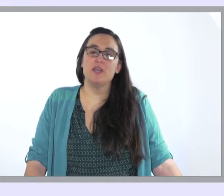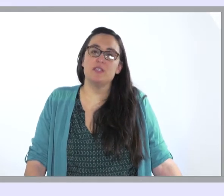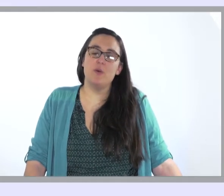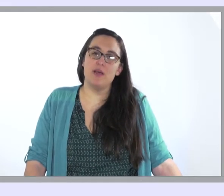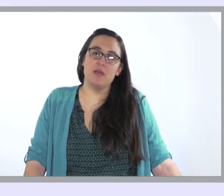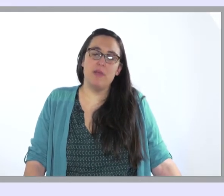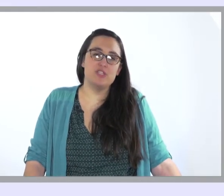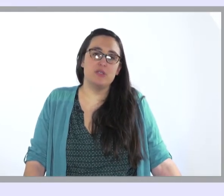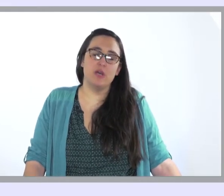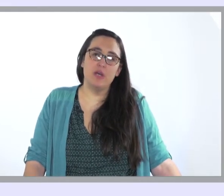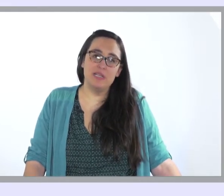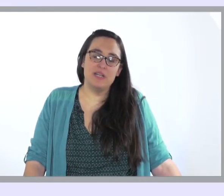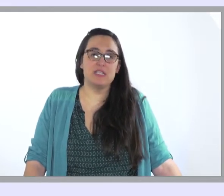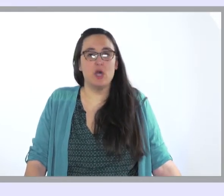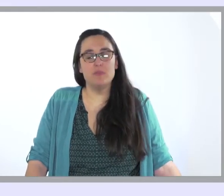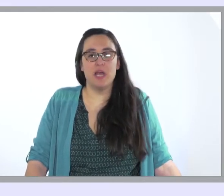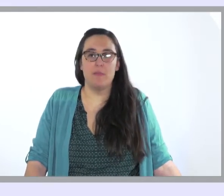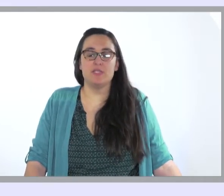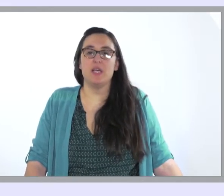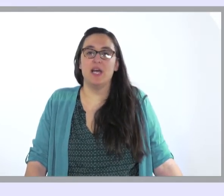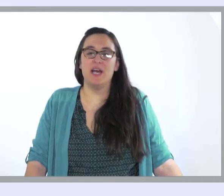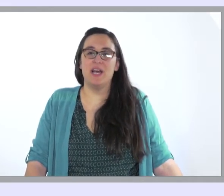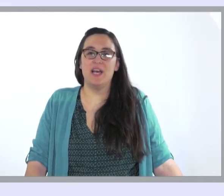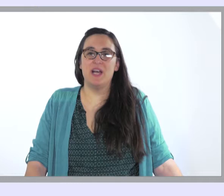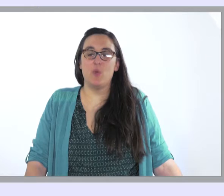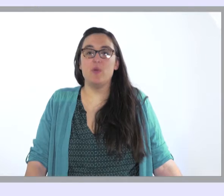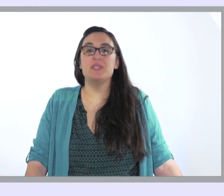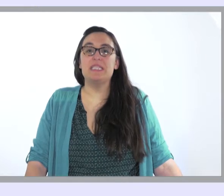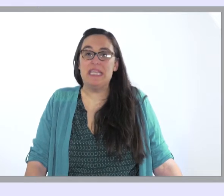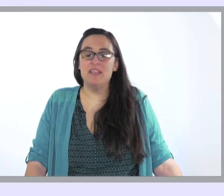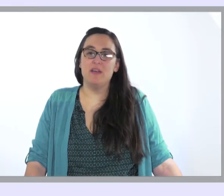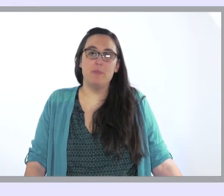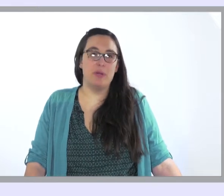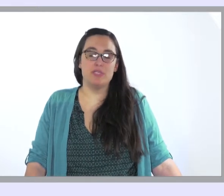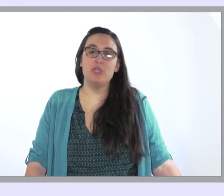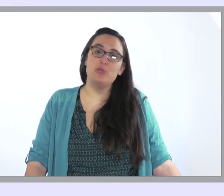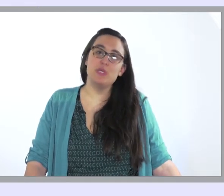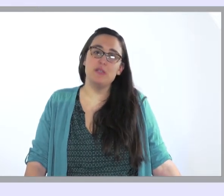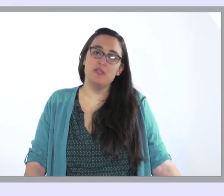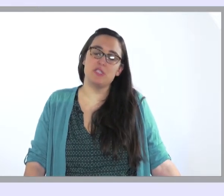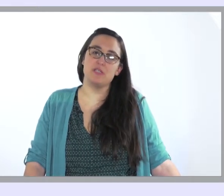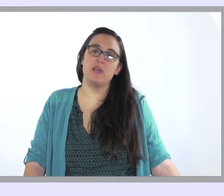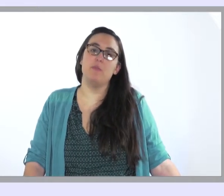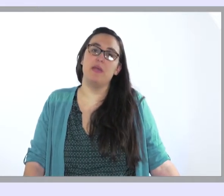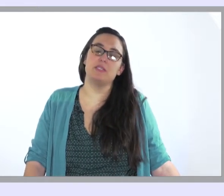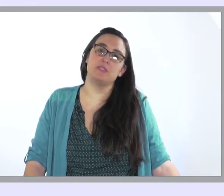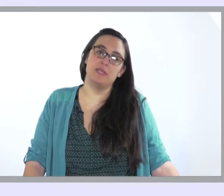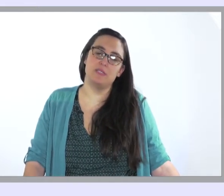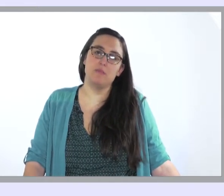As I mentioned earlier, sometimes, when we see a person using this signed-based systems